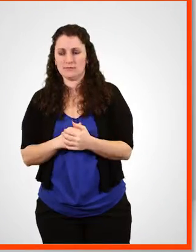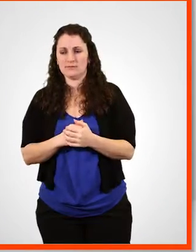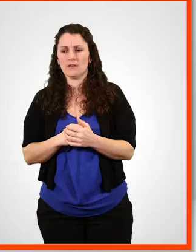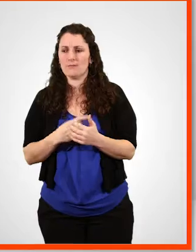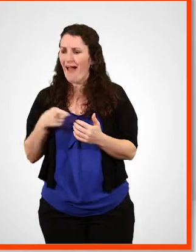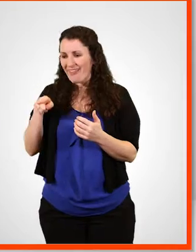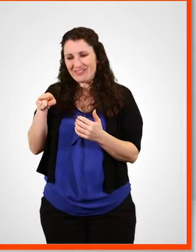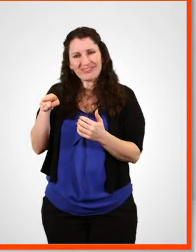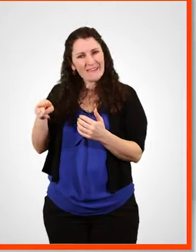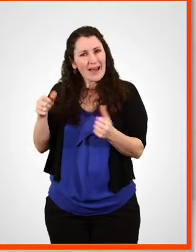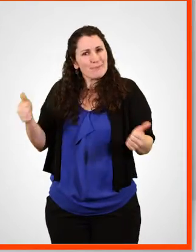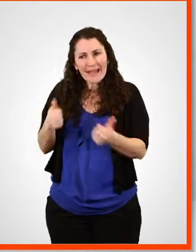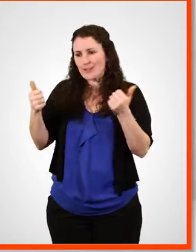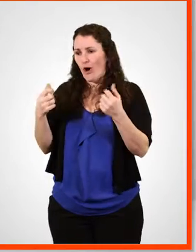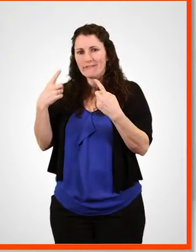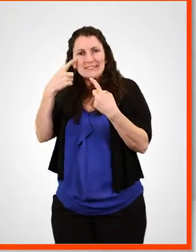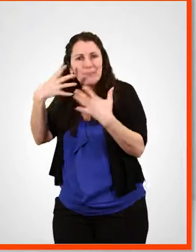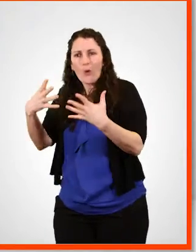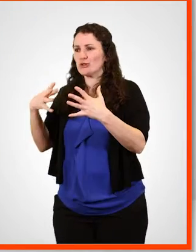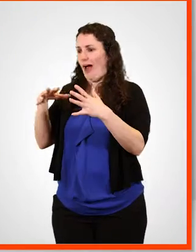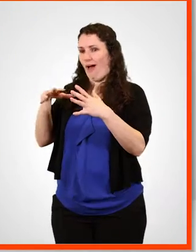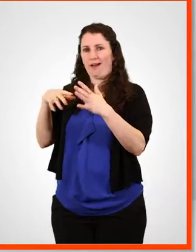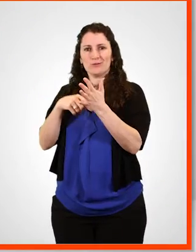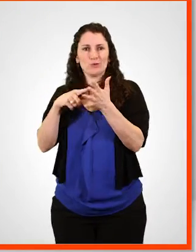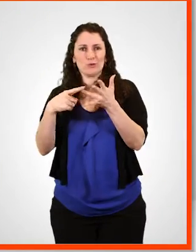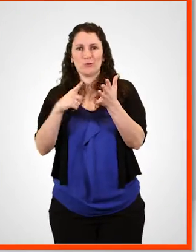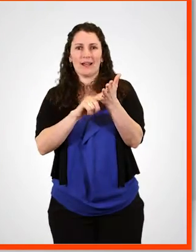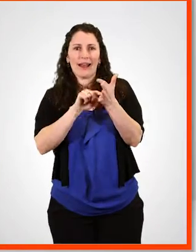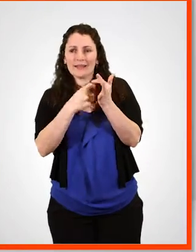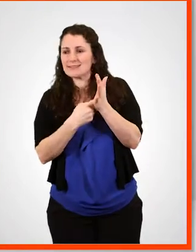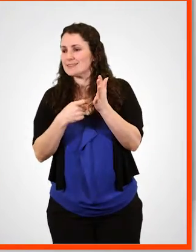where we were previously telling them go find the A on the block or find it in this book,